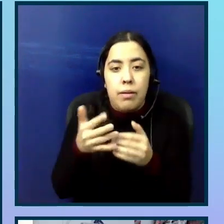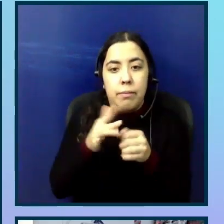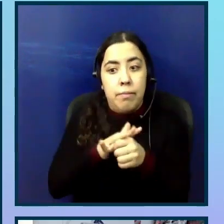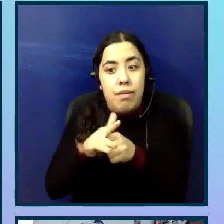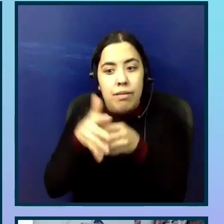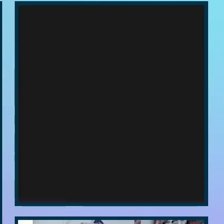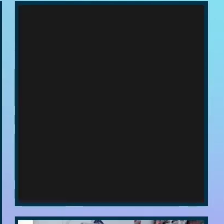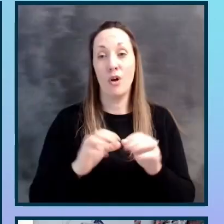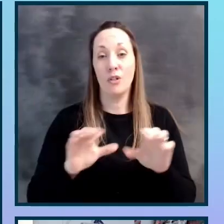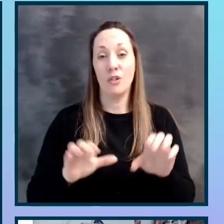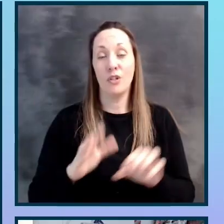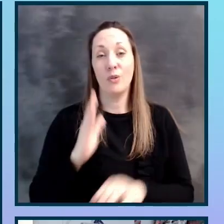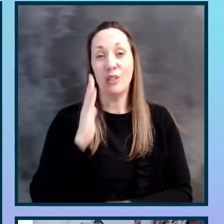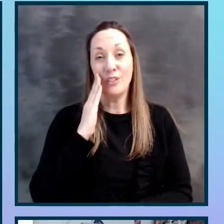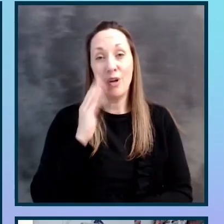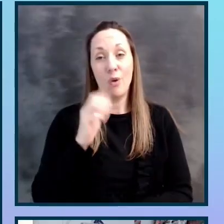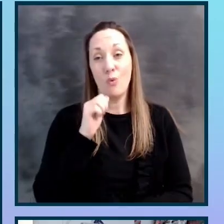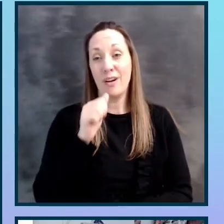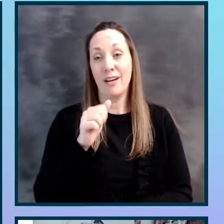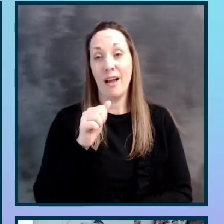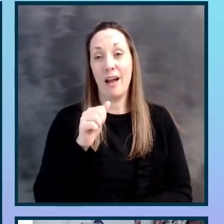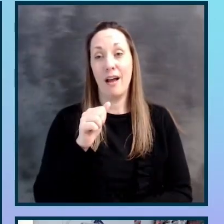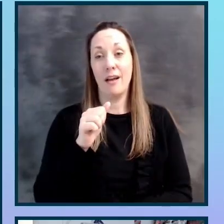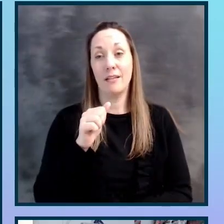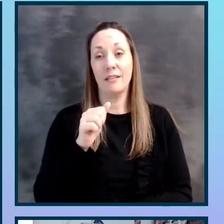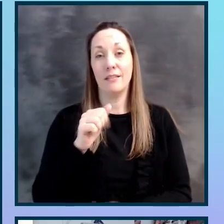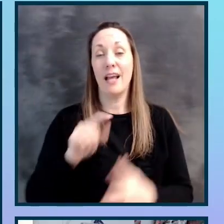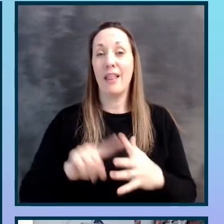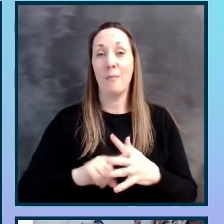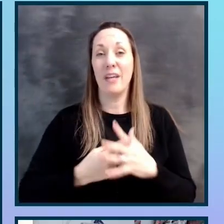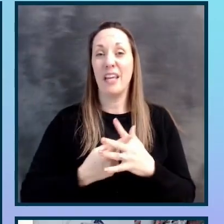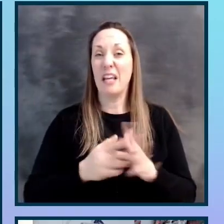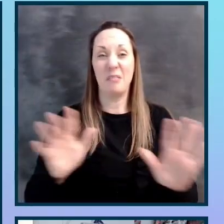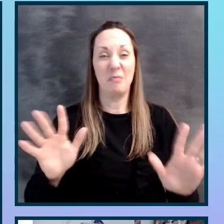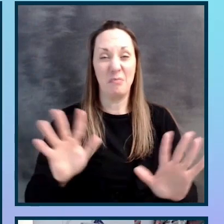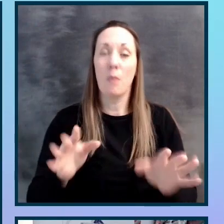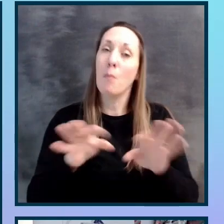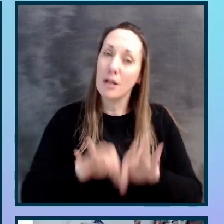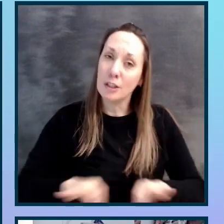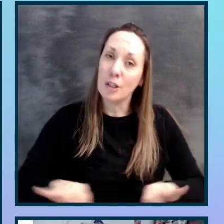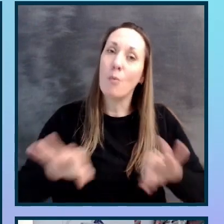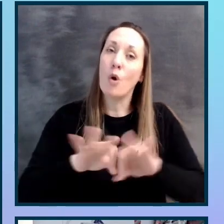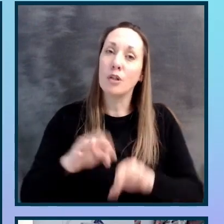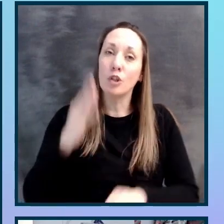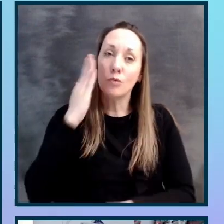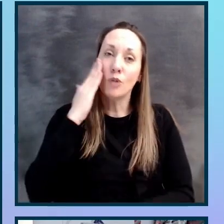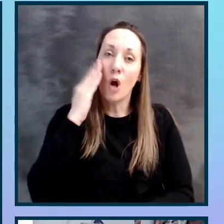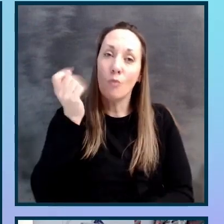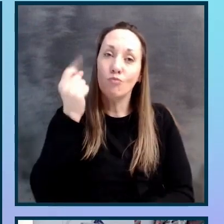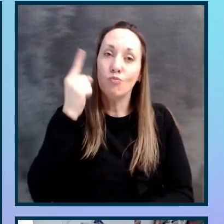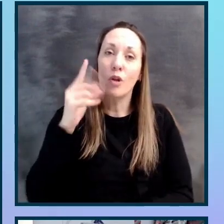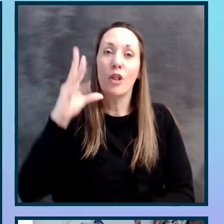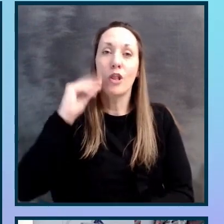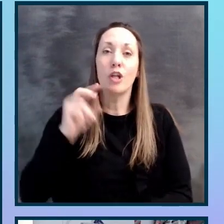that we're not at the start, but it's important to know that the journey is on going. In the past year alone,